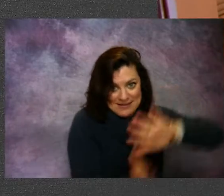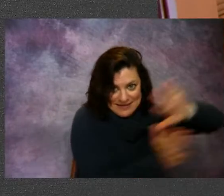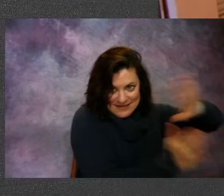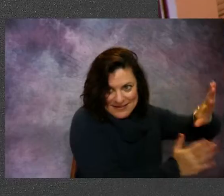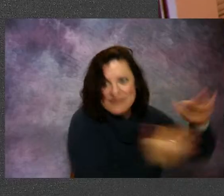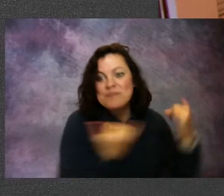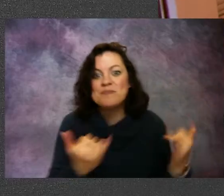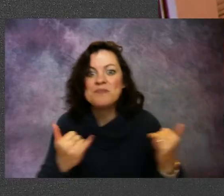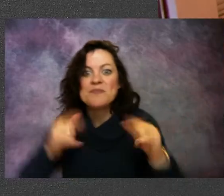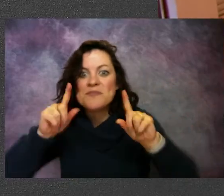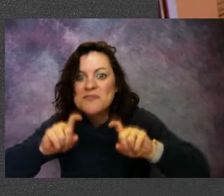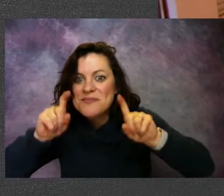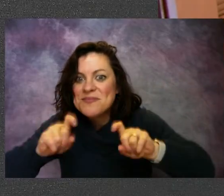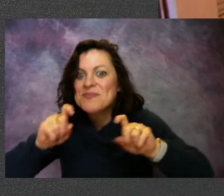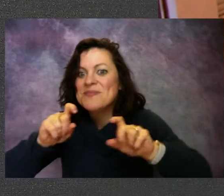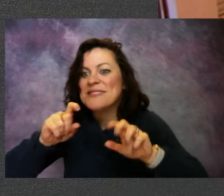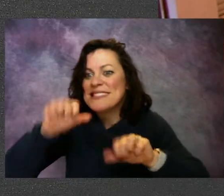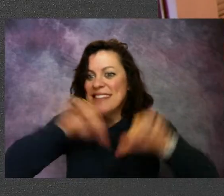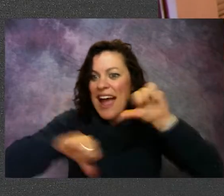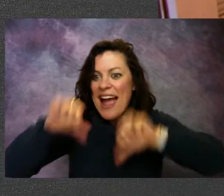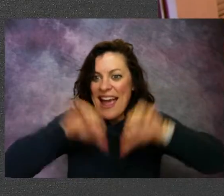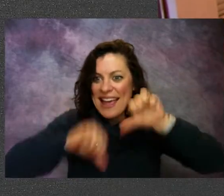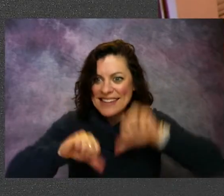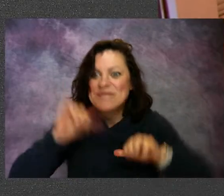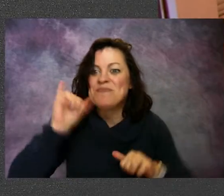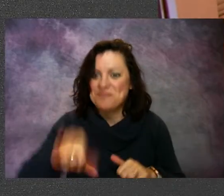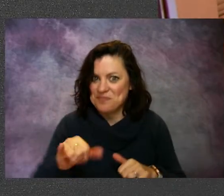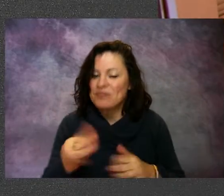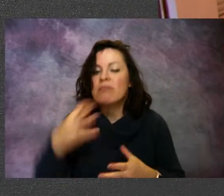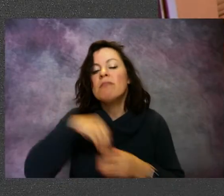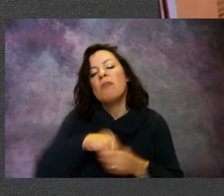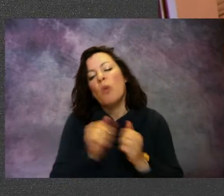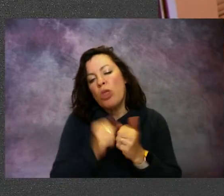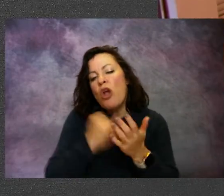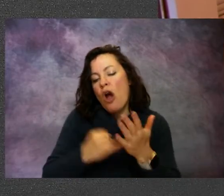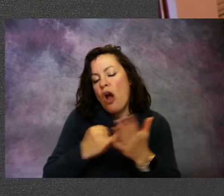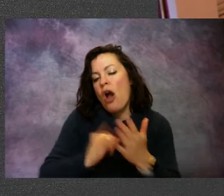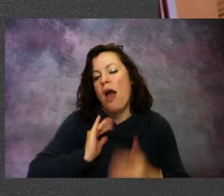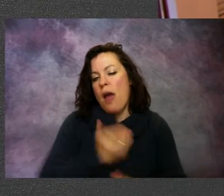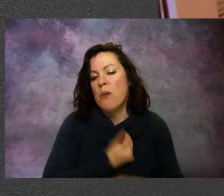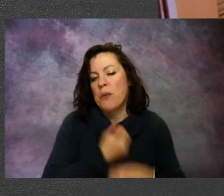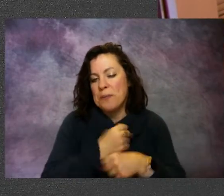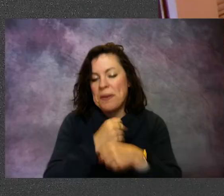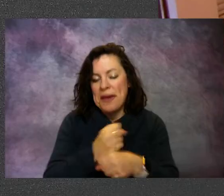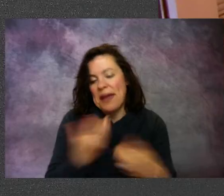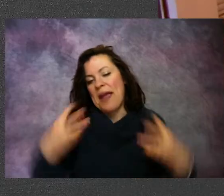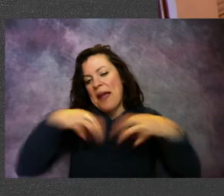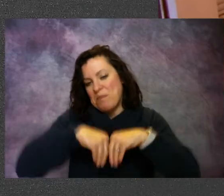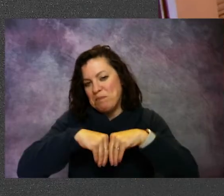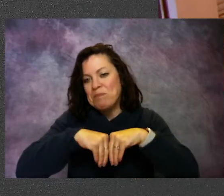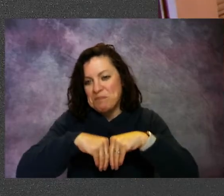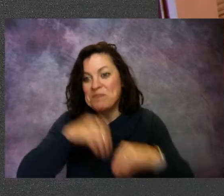a part of the craft that we are making today. We are going to do the science experiment first